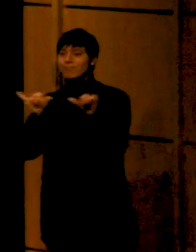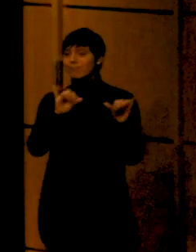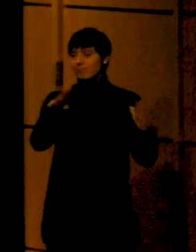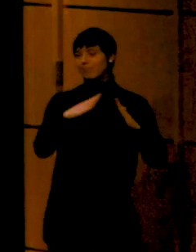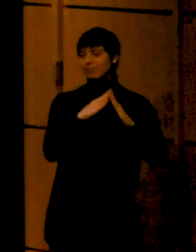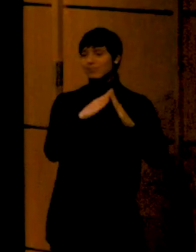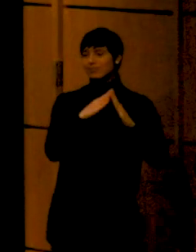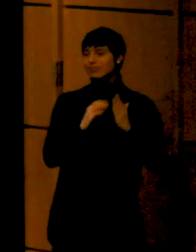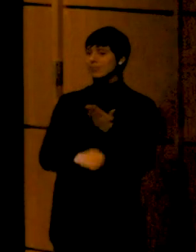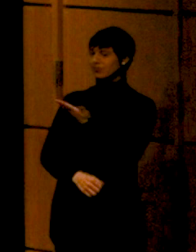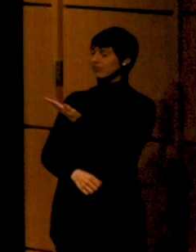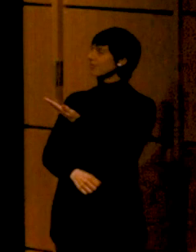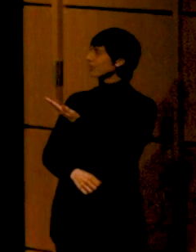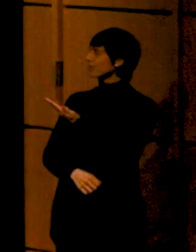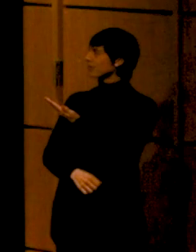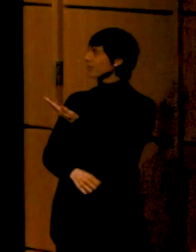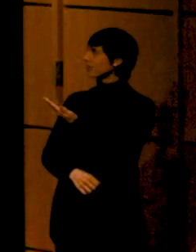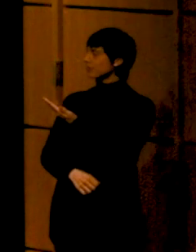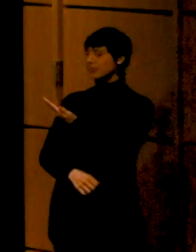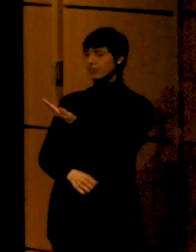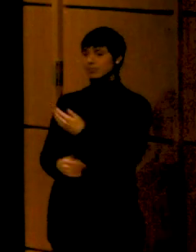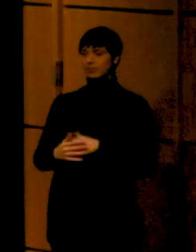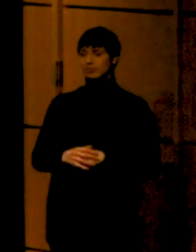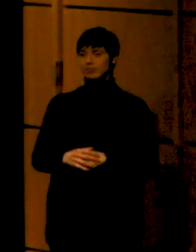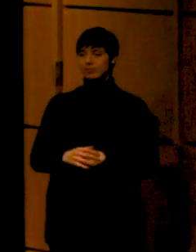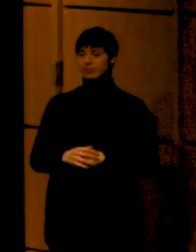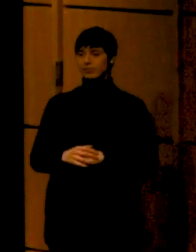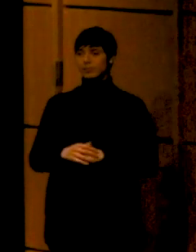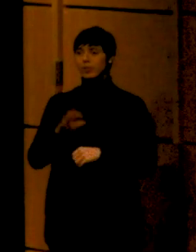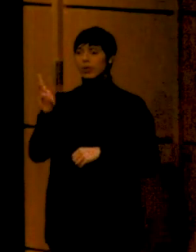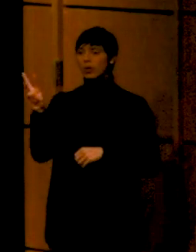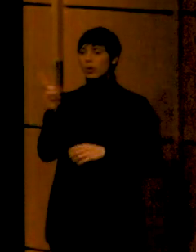There you see one of the earliest images of a volcano in Western art.